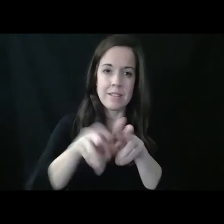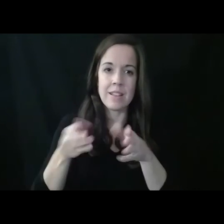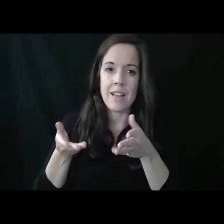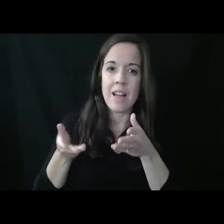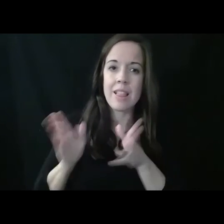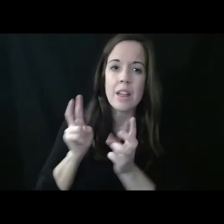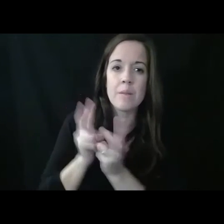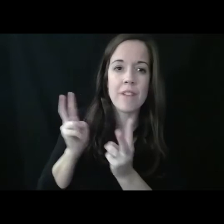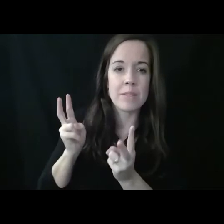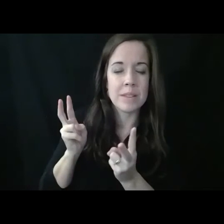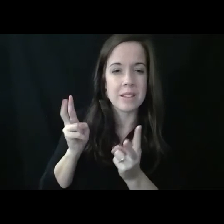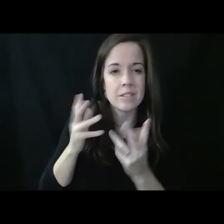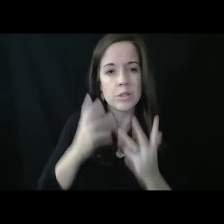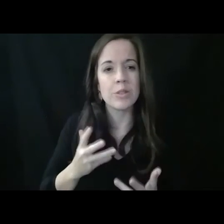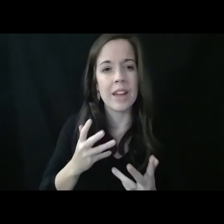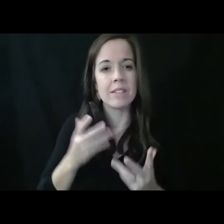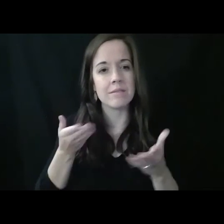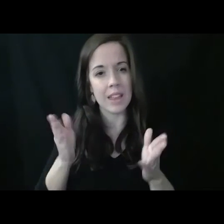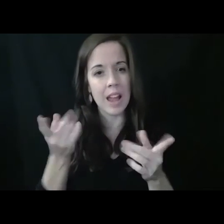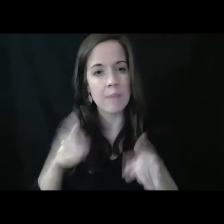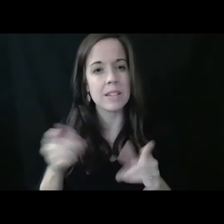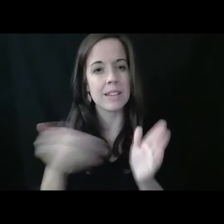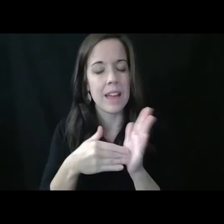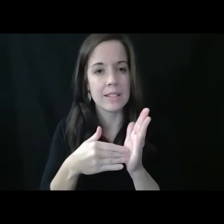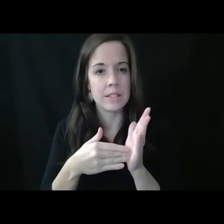then let it happen again. Even to myself, I had no answer.